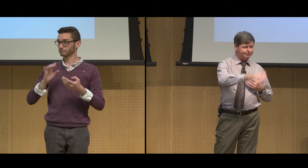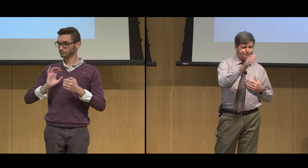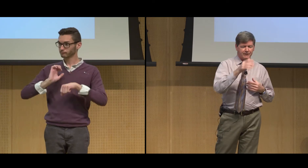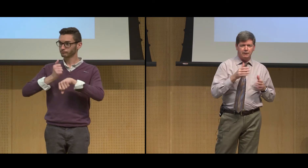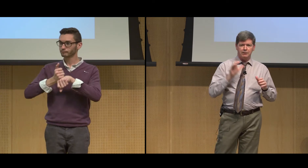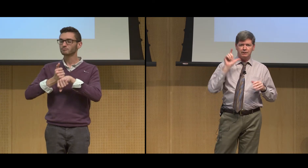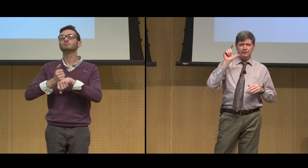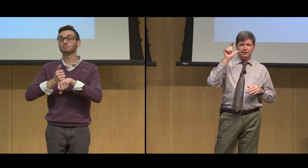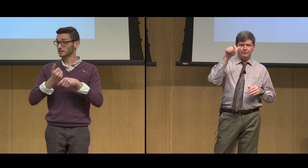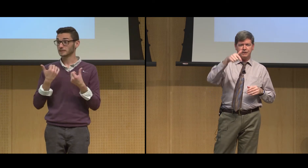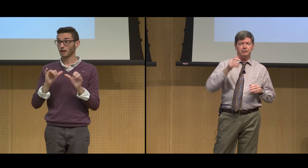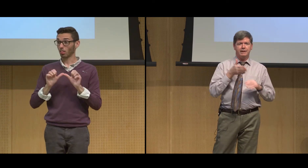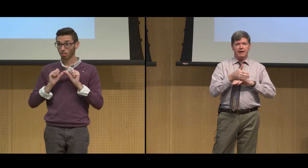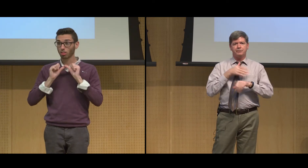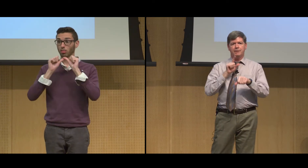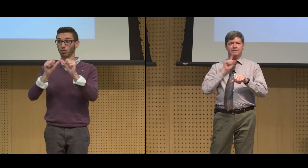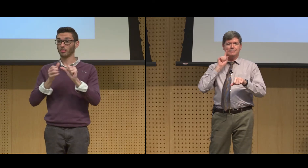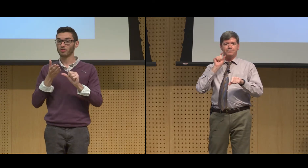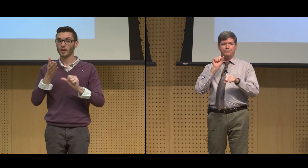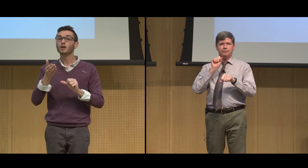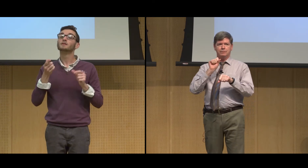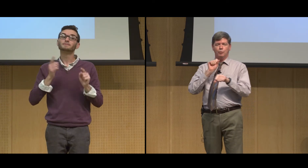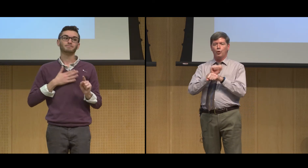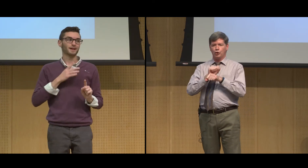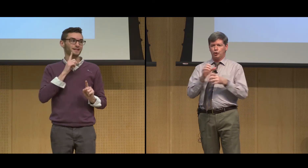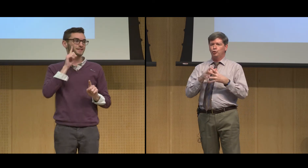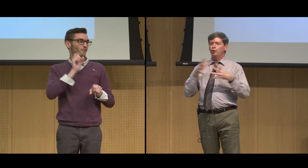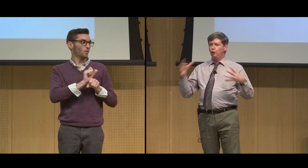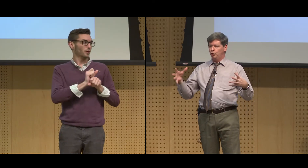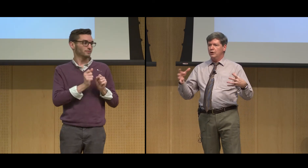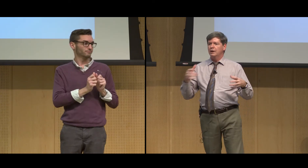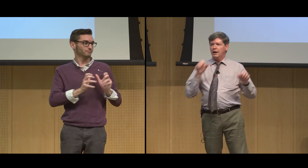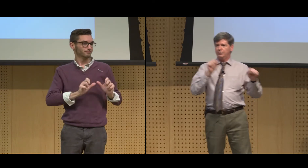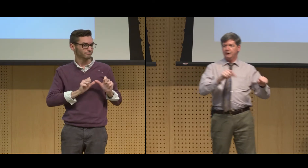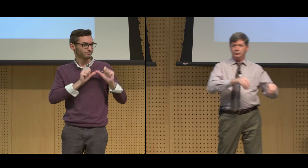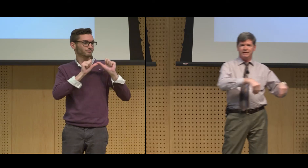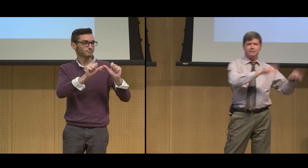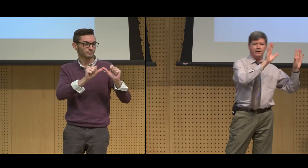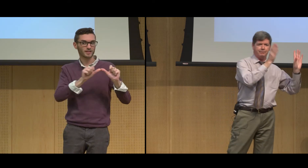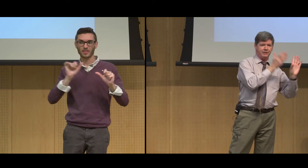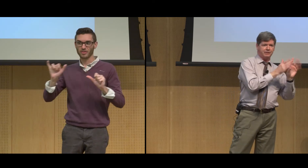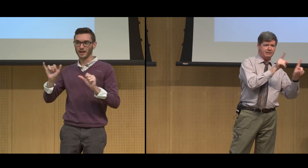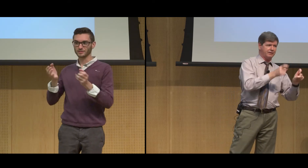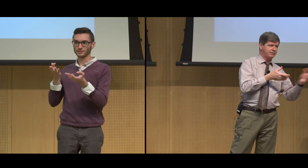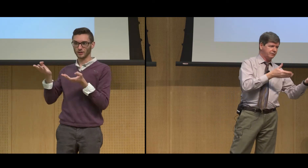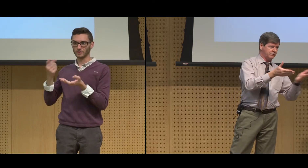and eventually after my deaf work grew, I was able to give up the Psych Testing Service